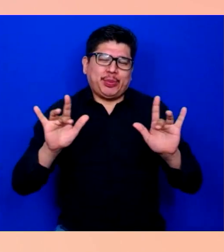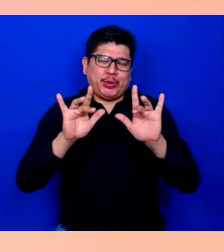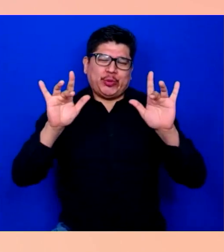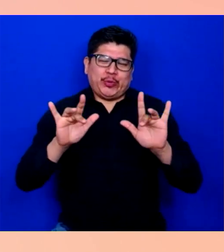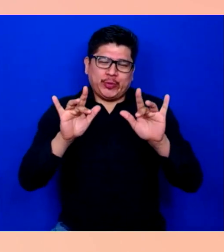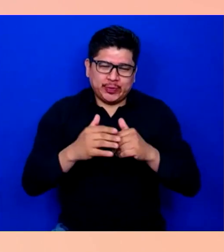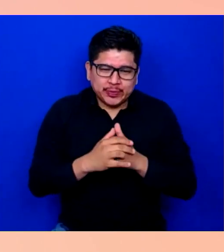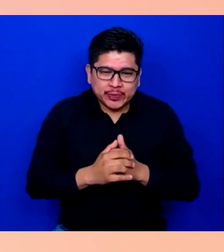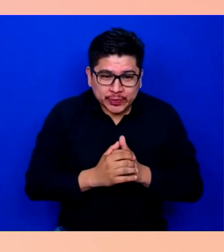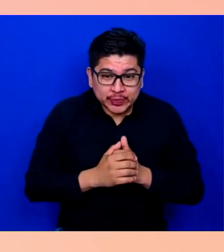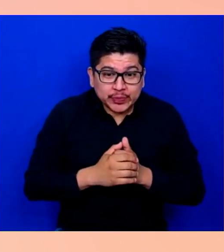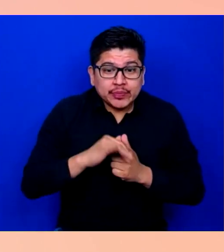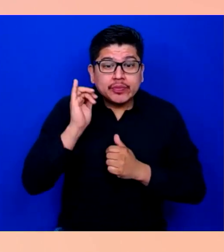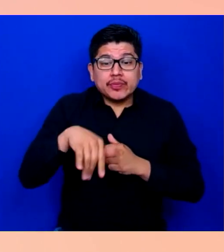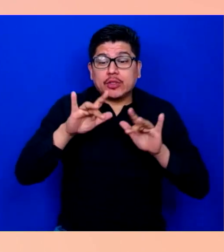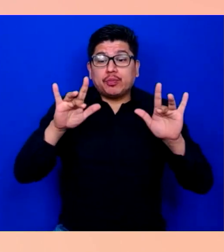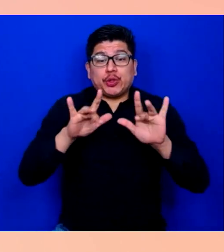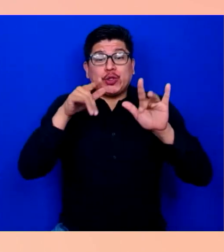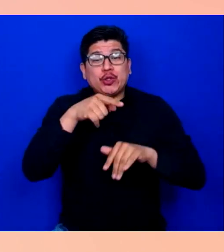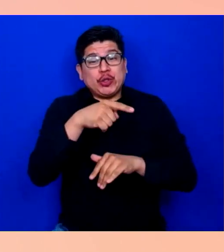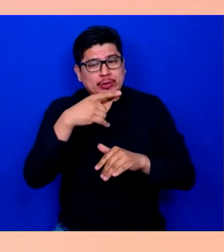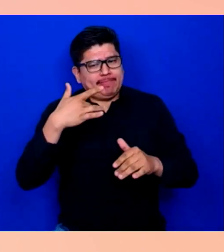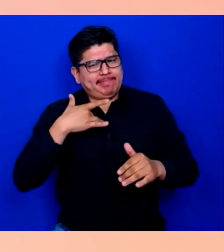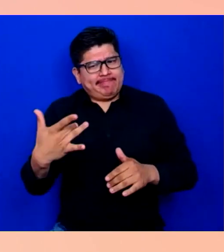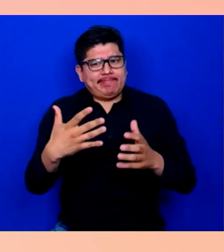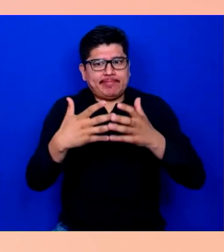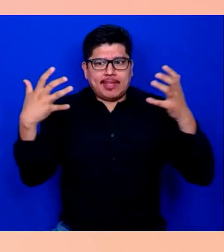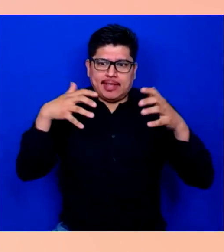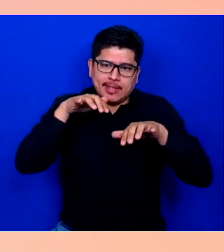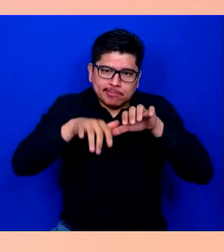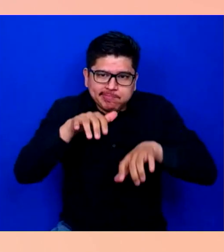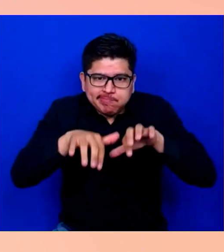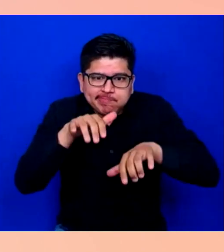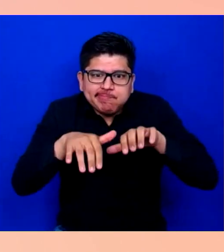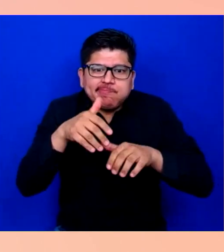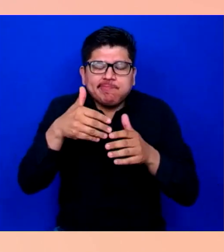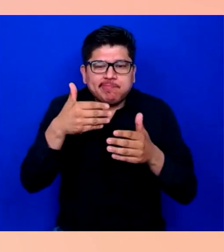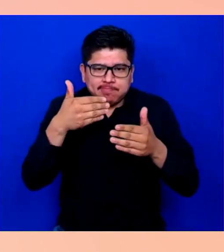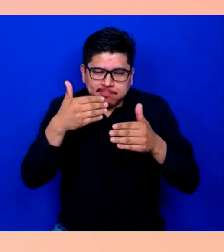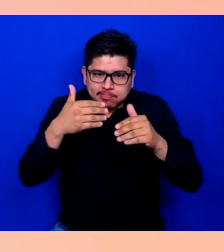a lot of repetitive gestures, I learned. More than any one part of